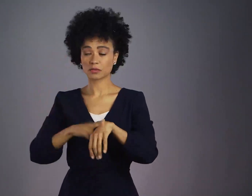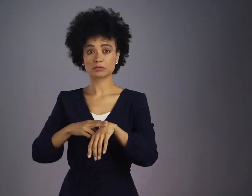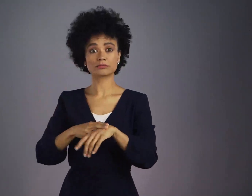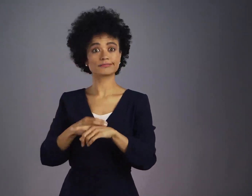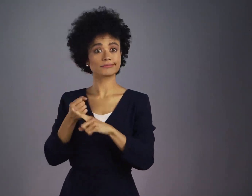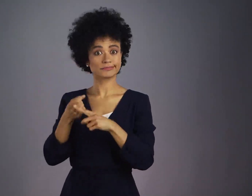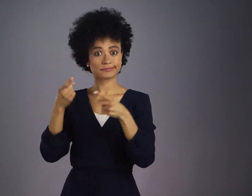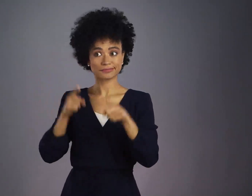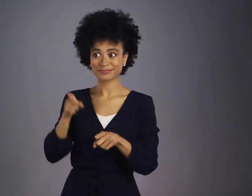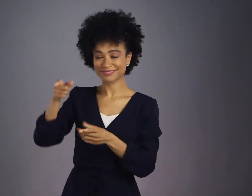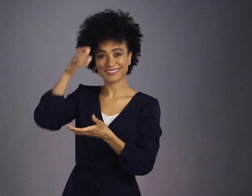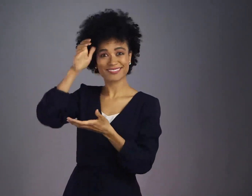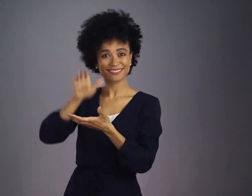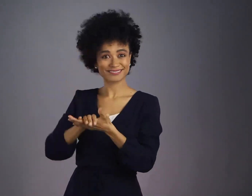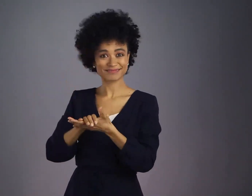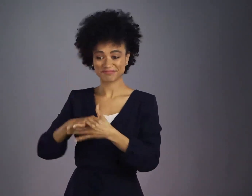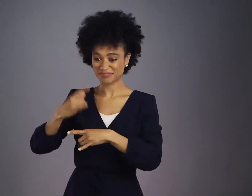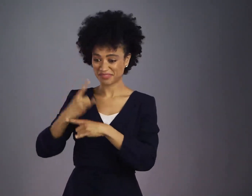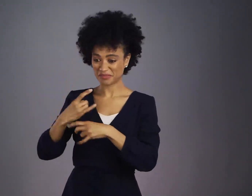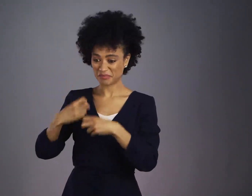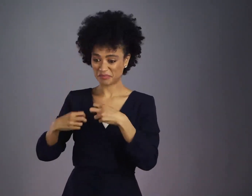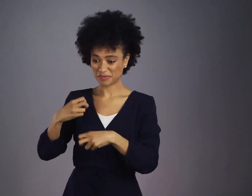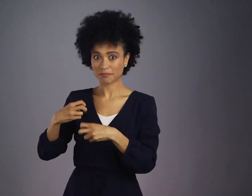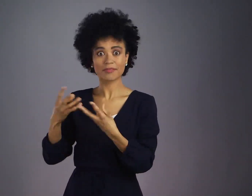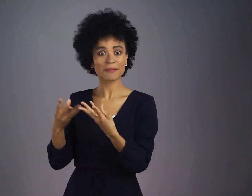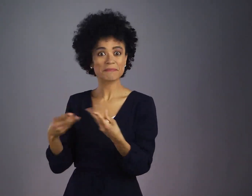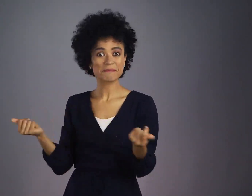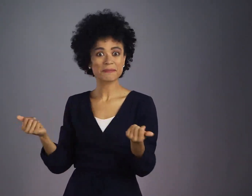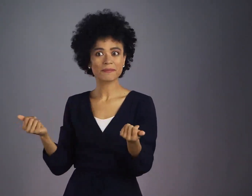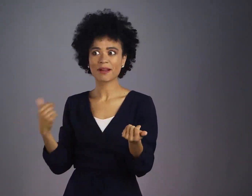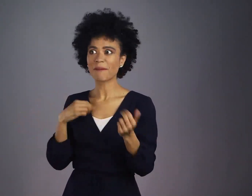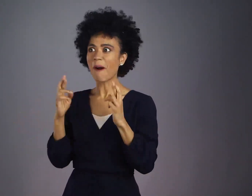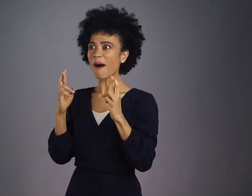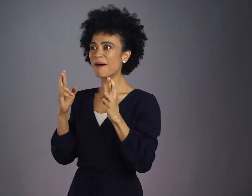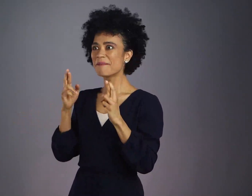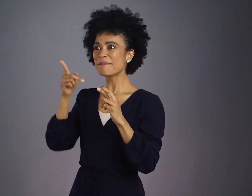It is the most natural thing in the world, once his liquor problem is solved,